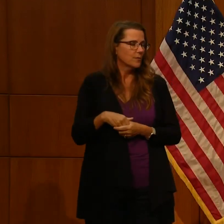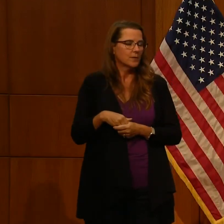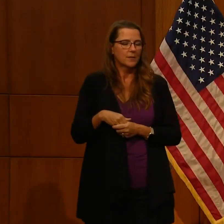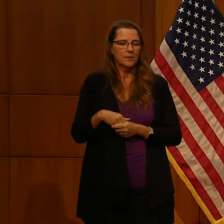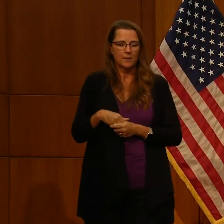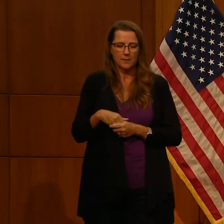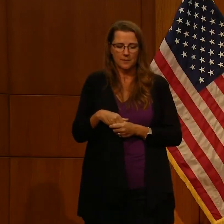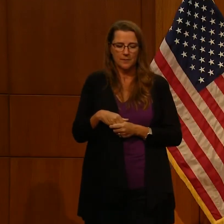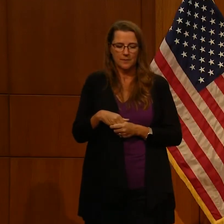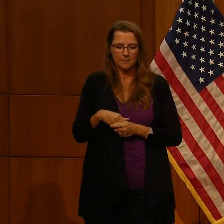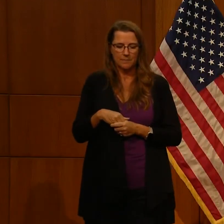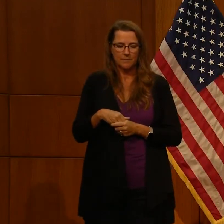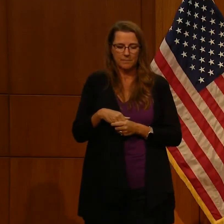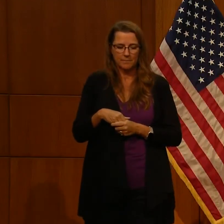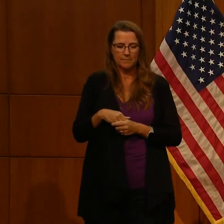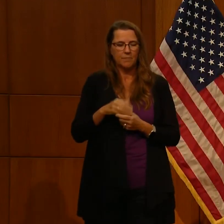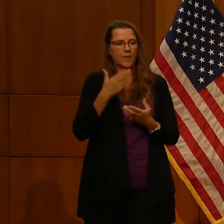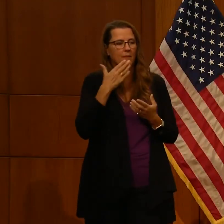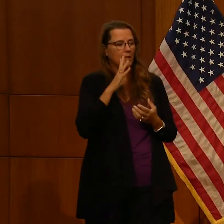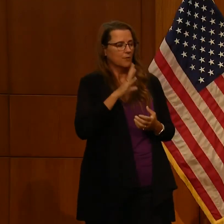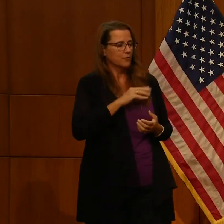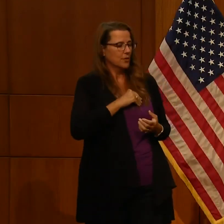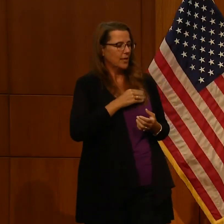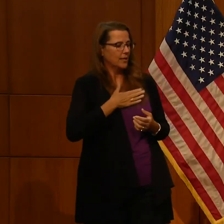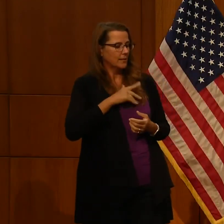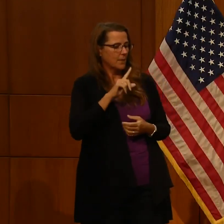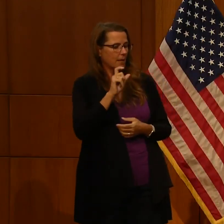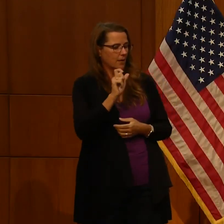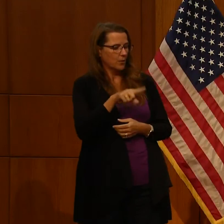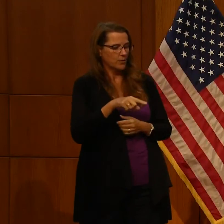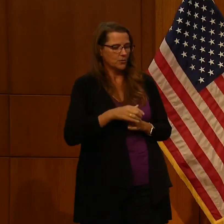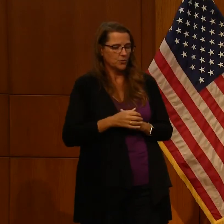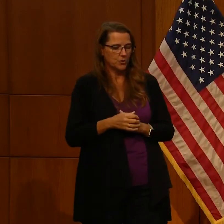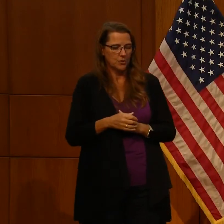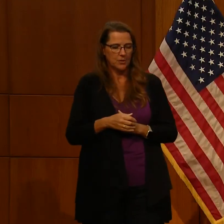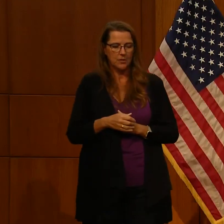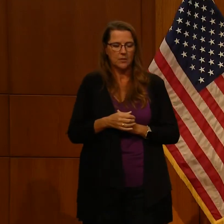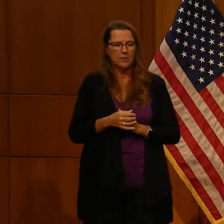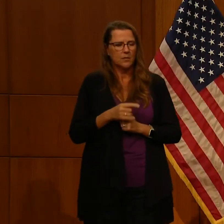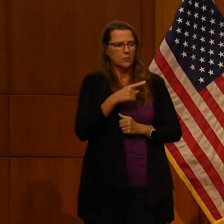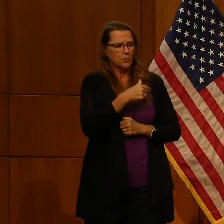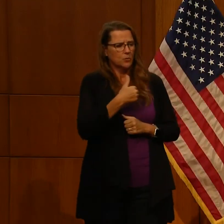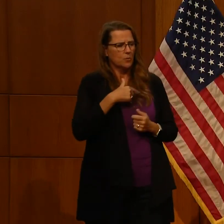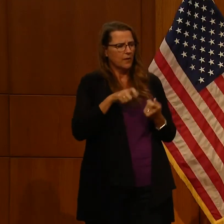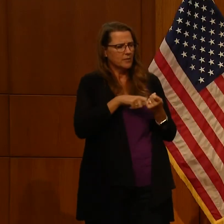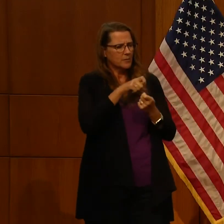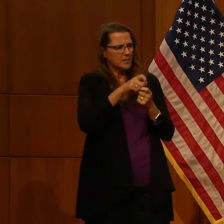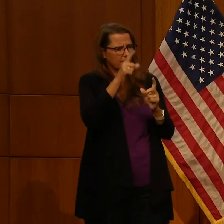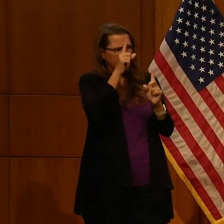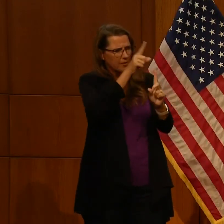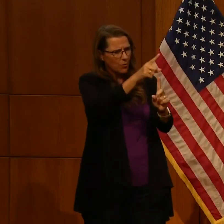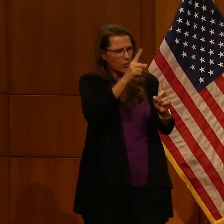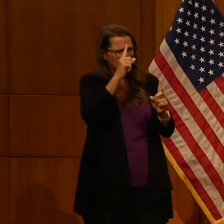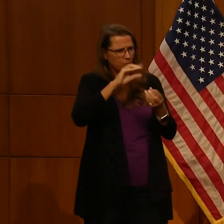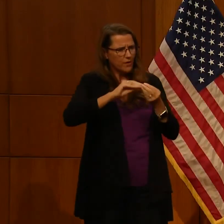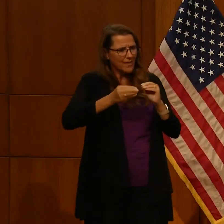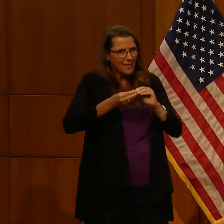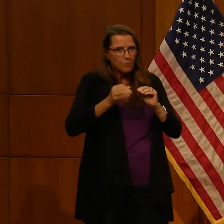THE BRISTOL HELD CAREER. YES THANK YOU FOR TAKING MY